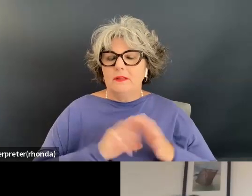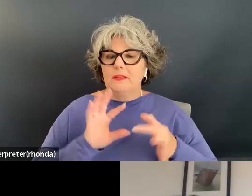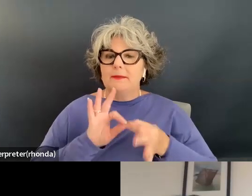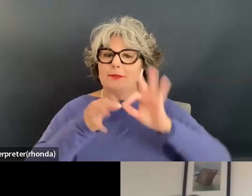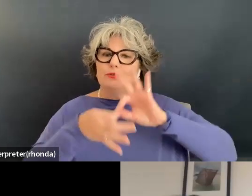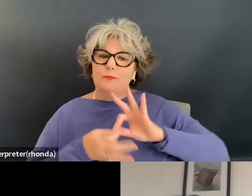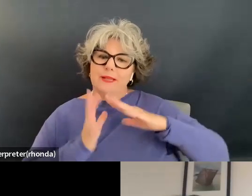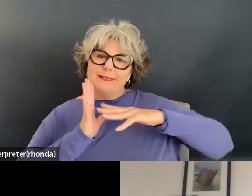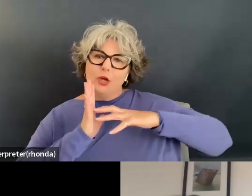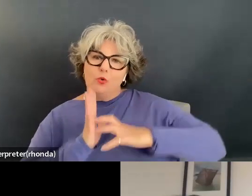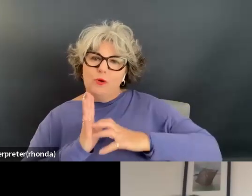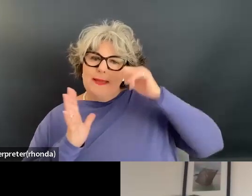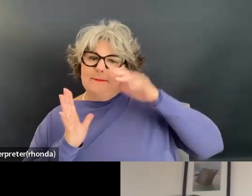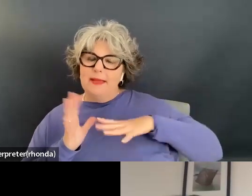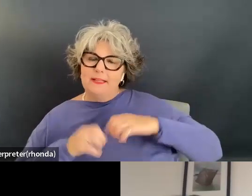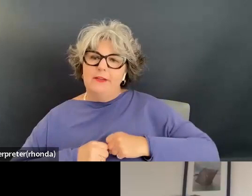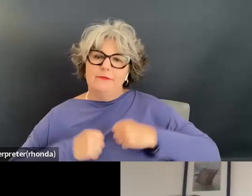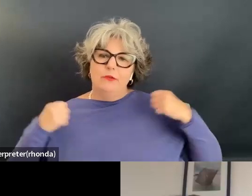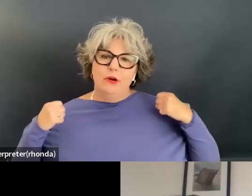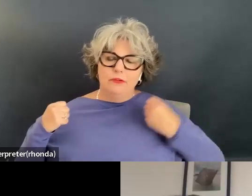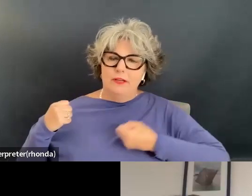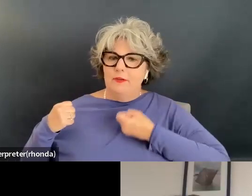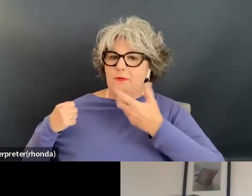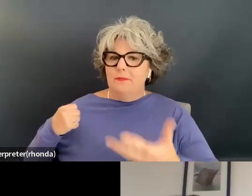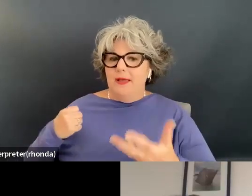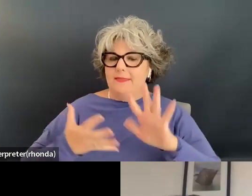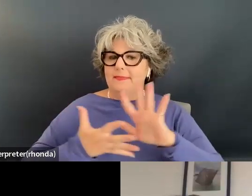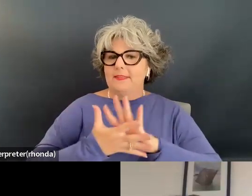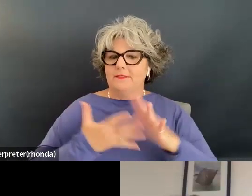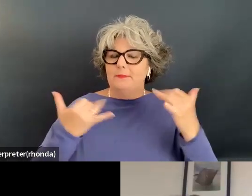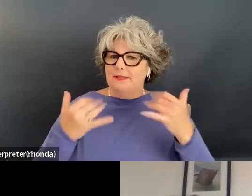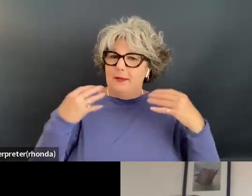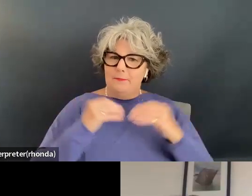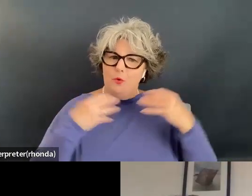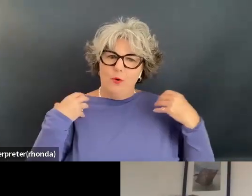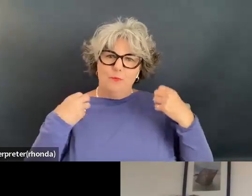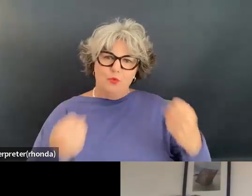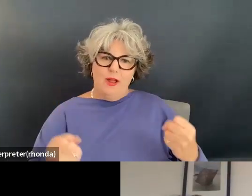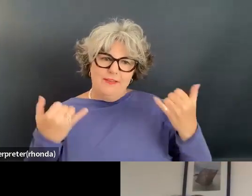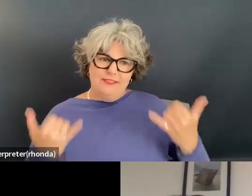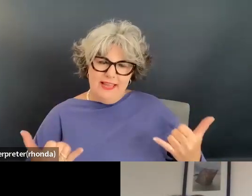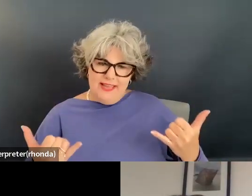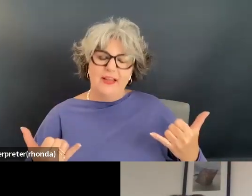if you open up, make this film. But to me you are now a braver man." And - - Right. Absolutely.